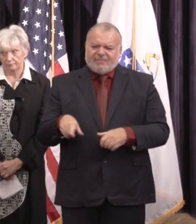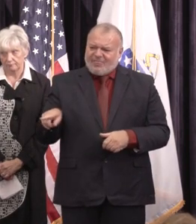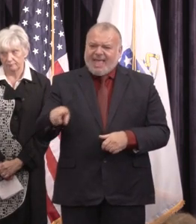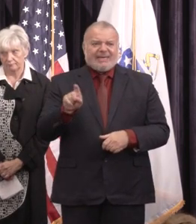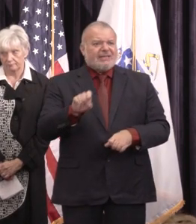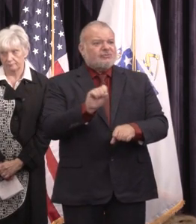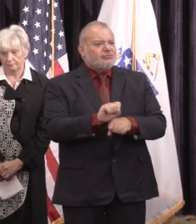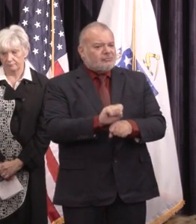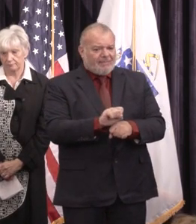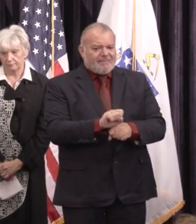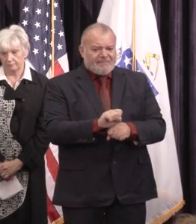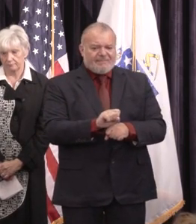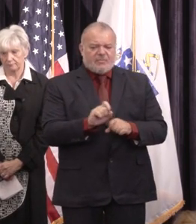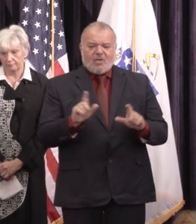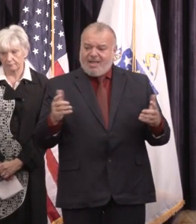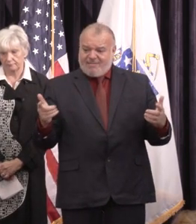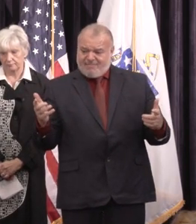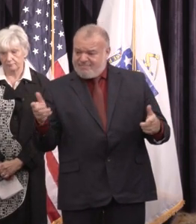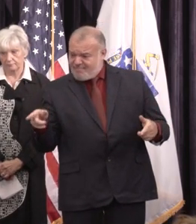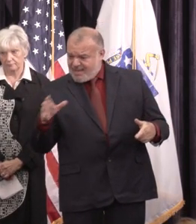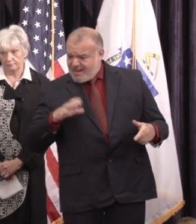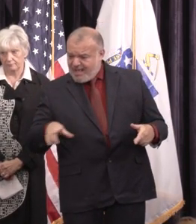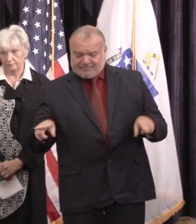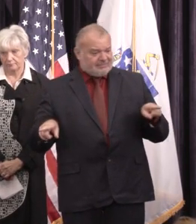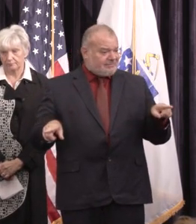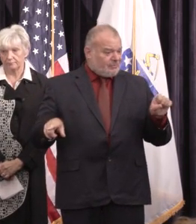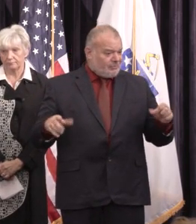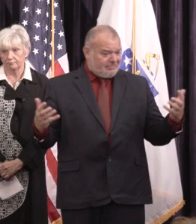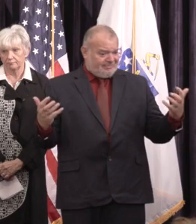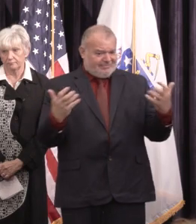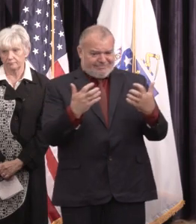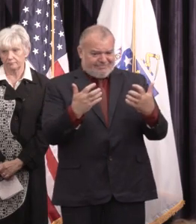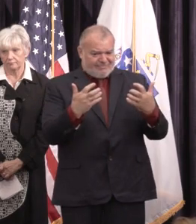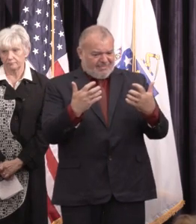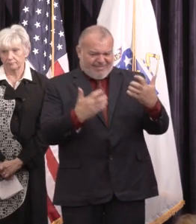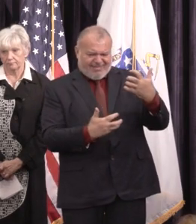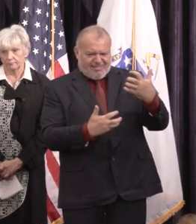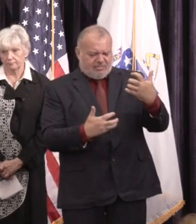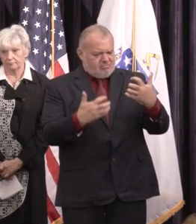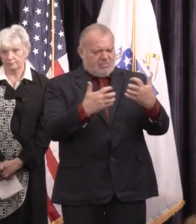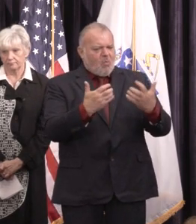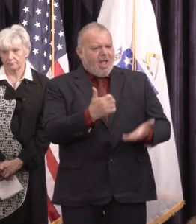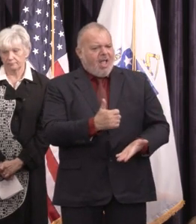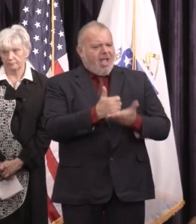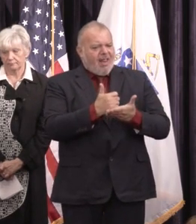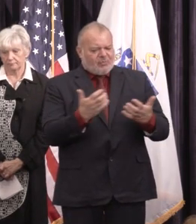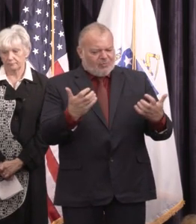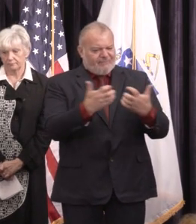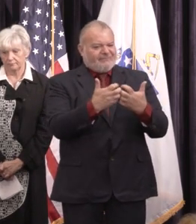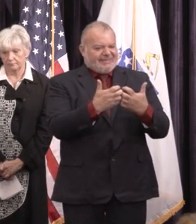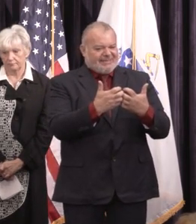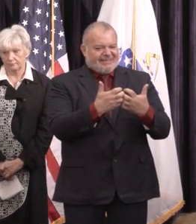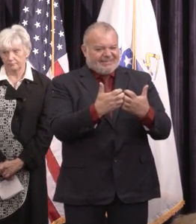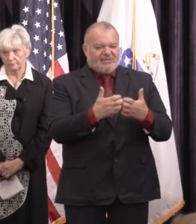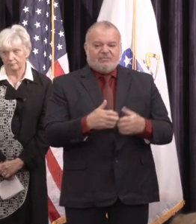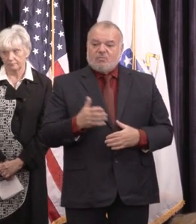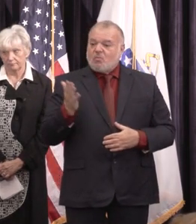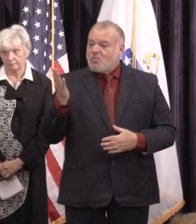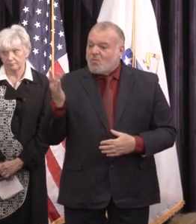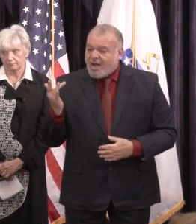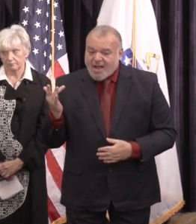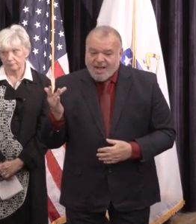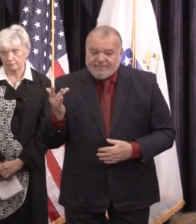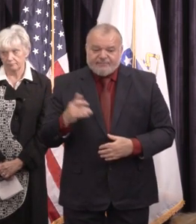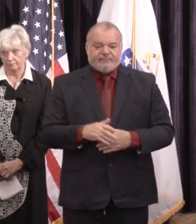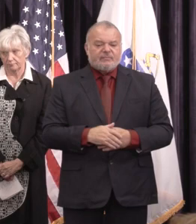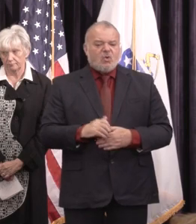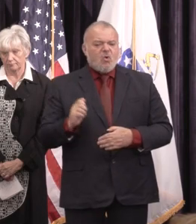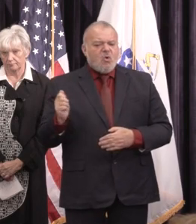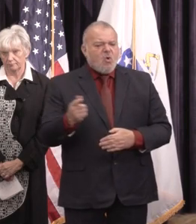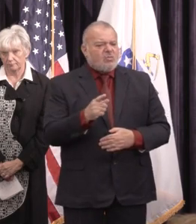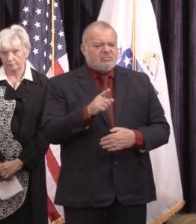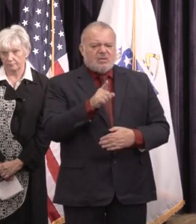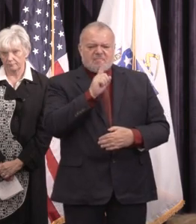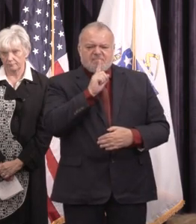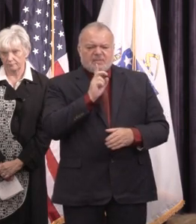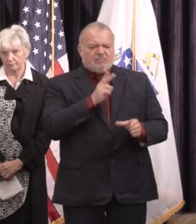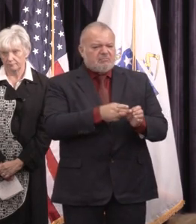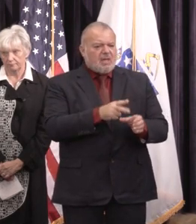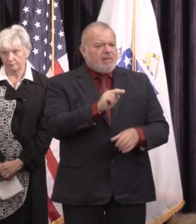commission exists to eliminate that gap. Why are some not taking advantage of the opportunities?